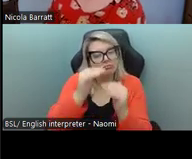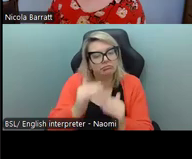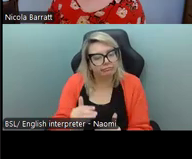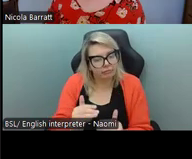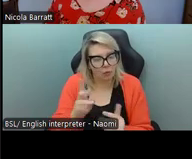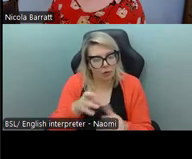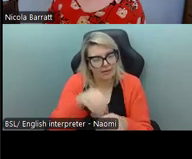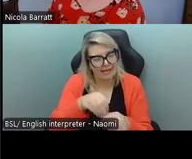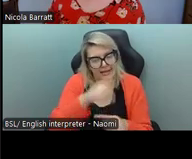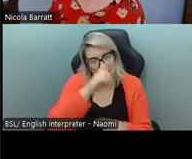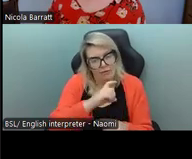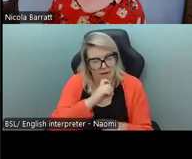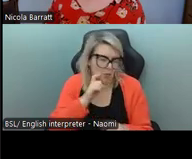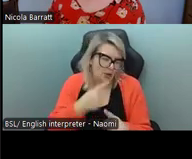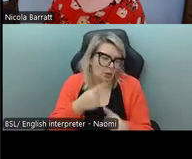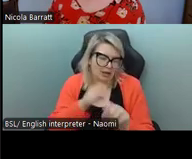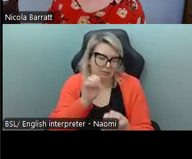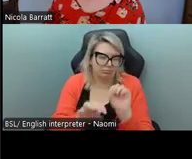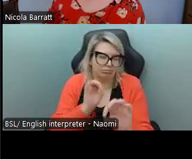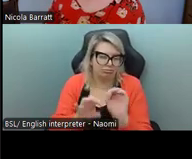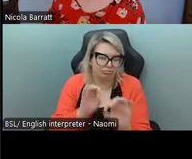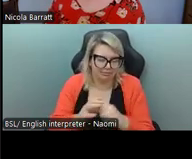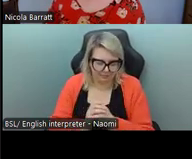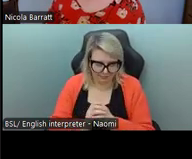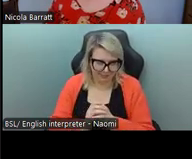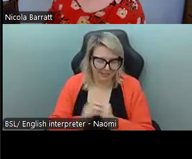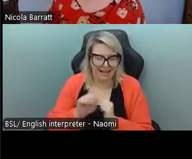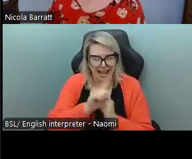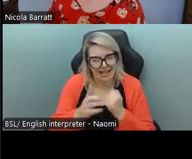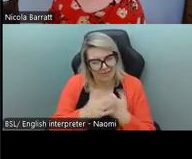We're going to try and whiz through this so we can get to the more exciting bit about content.